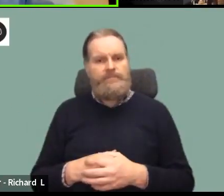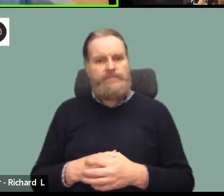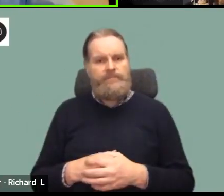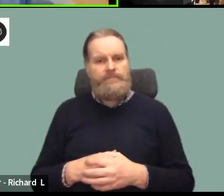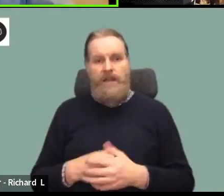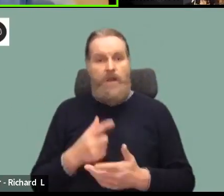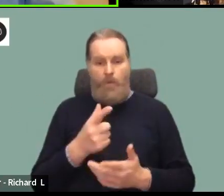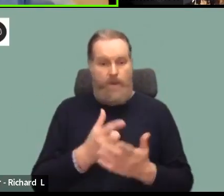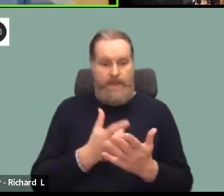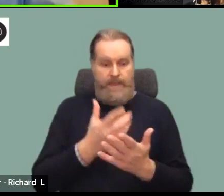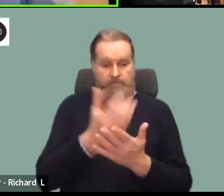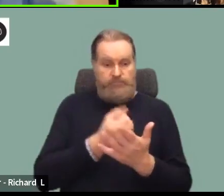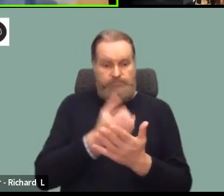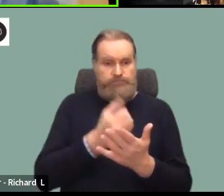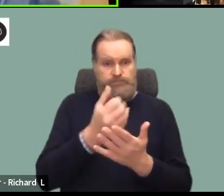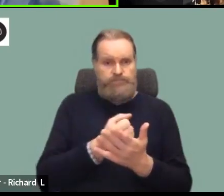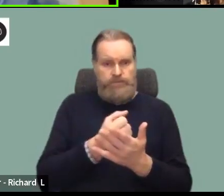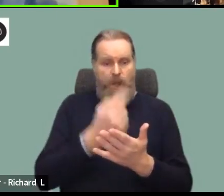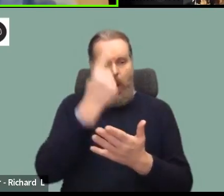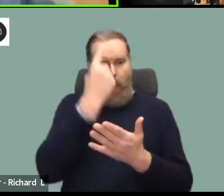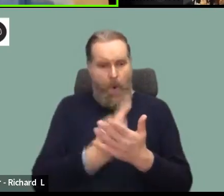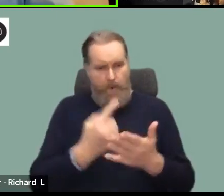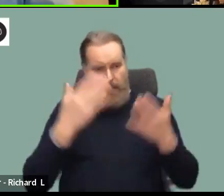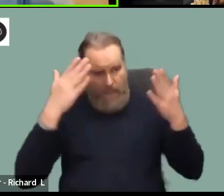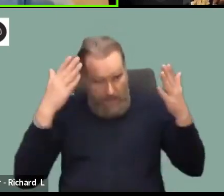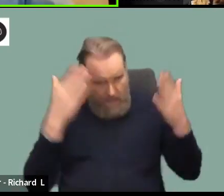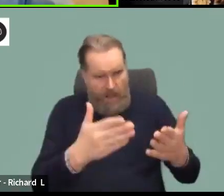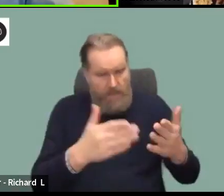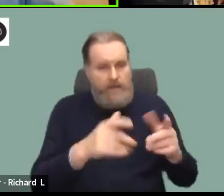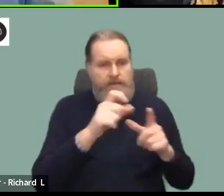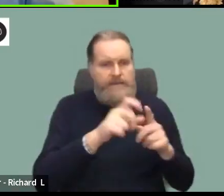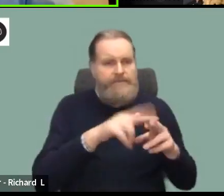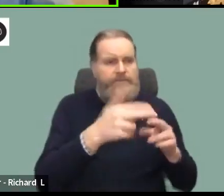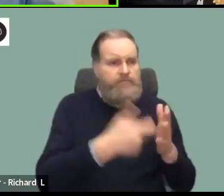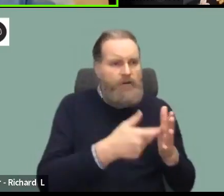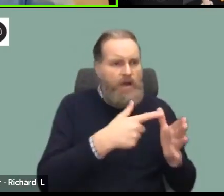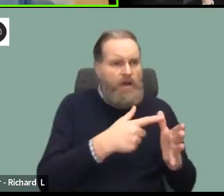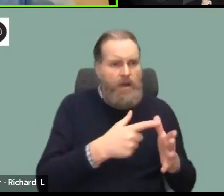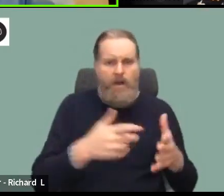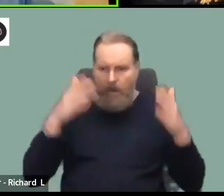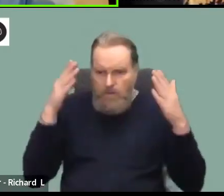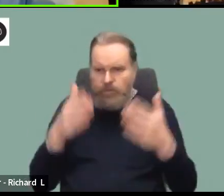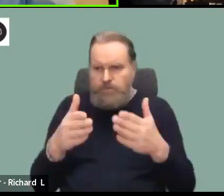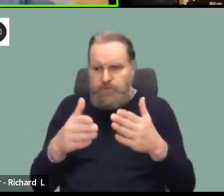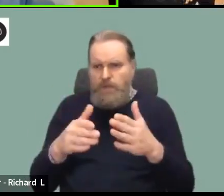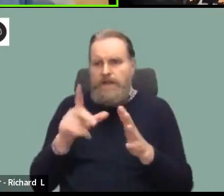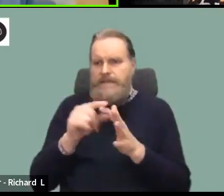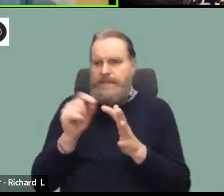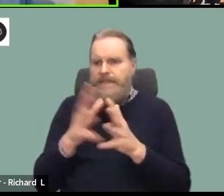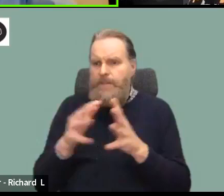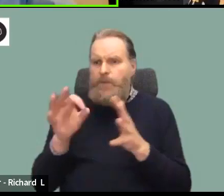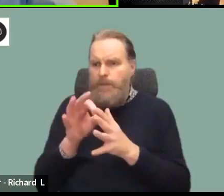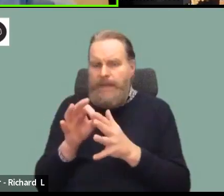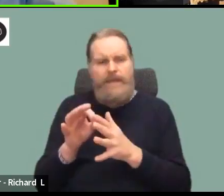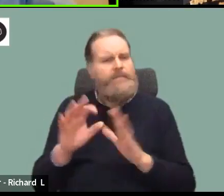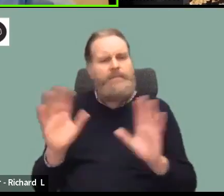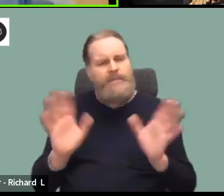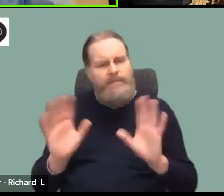are not to improve the pain are not to improve the pay in death rate or the home office. and all that and all the department of Transport only, they are to get more money for every single